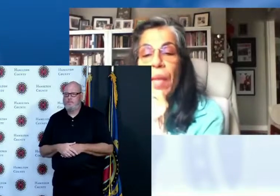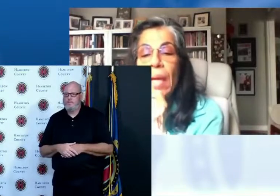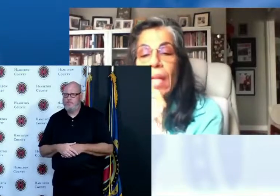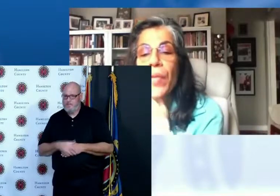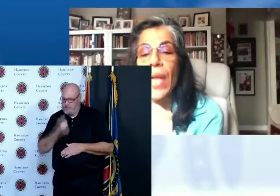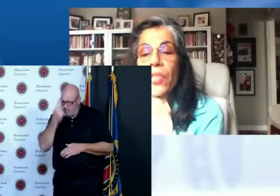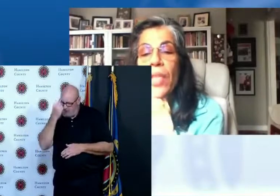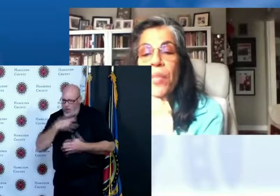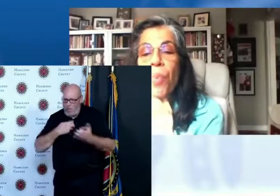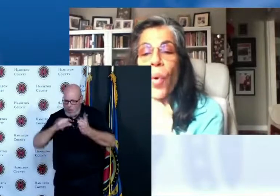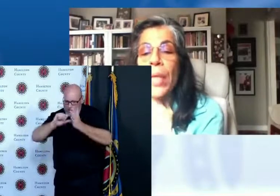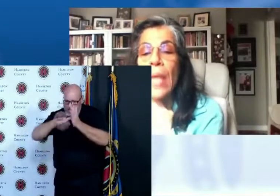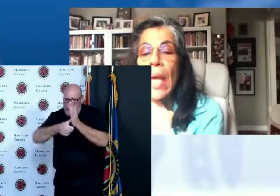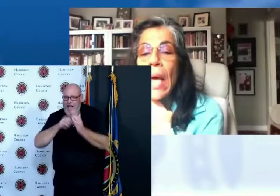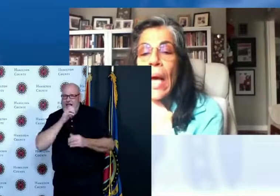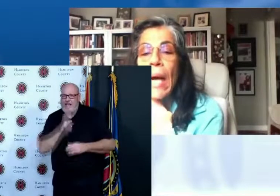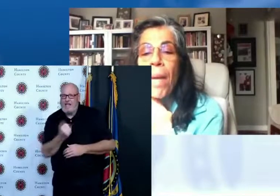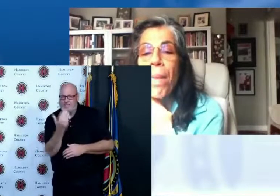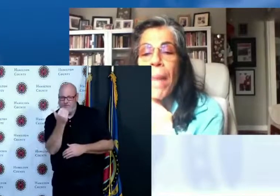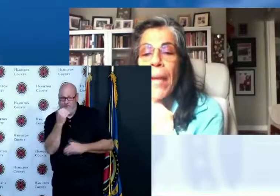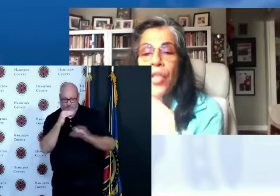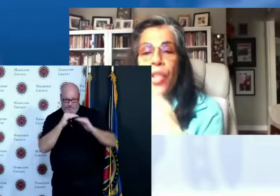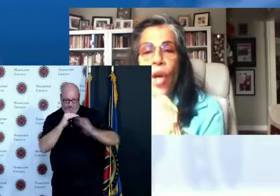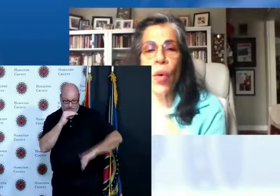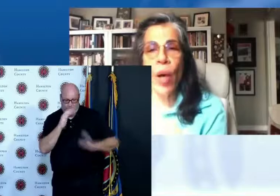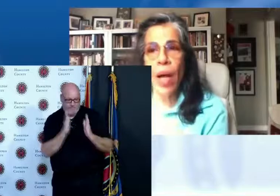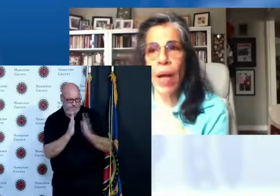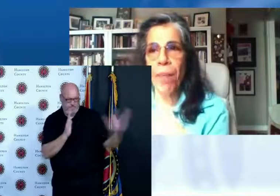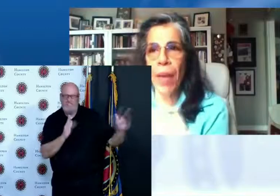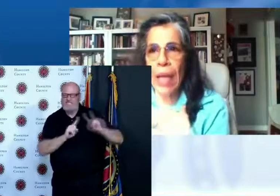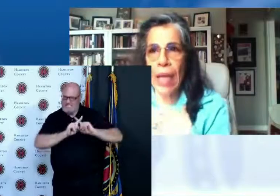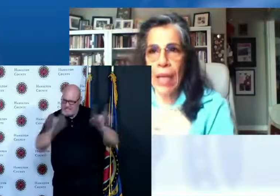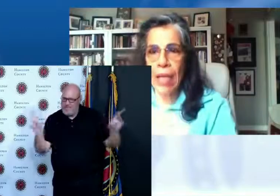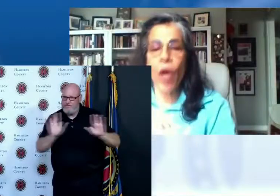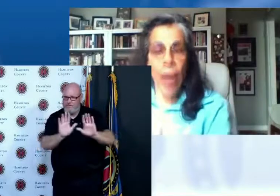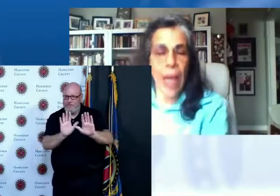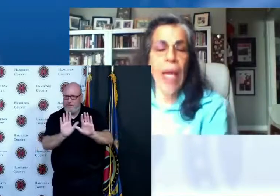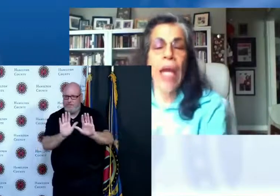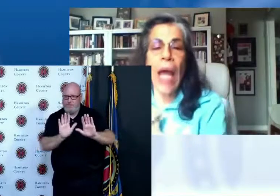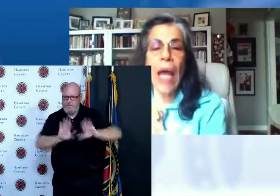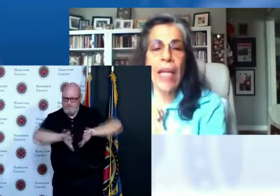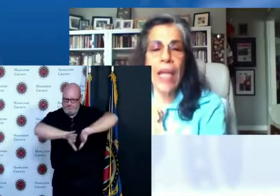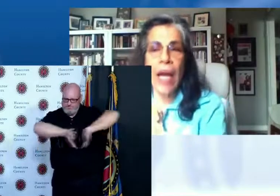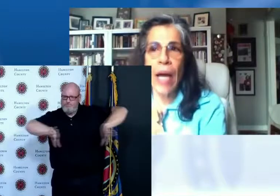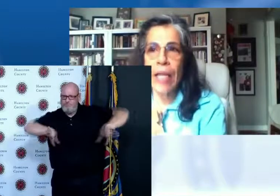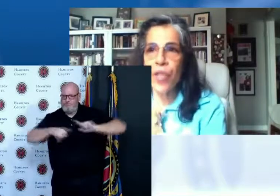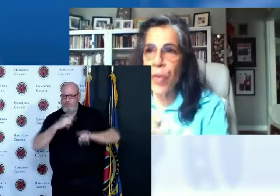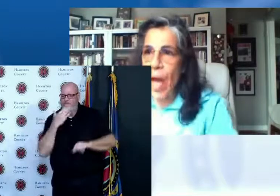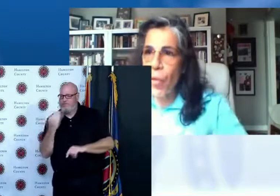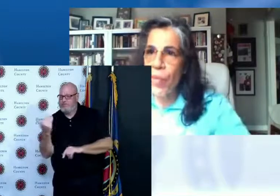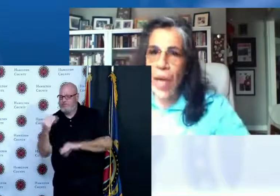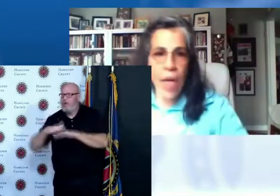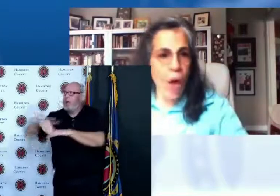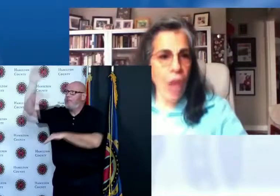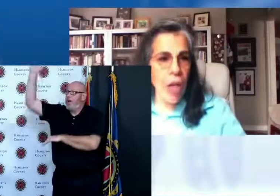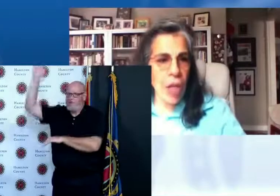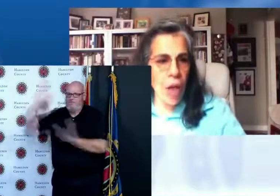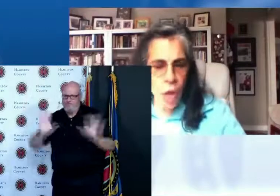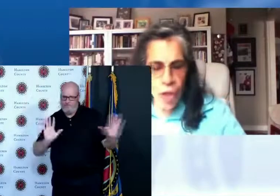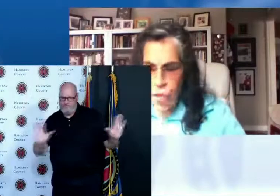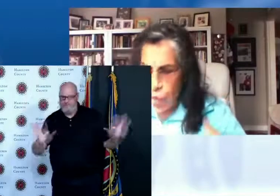for that clarification that's important so okay and so now that we've got all all these